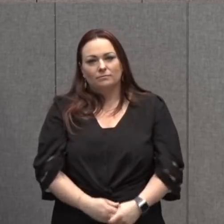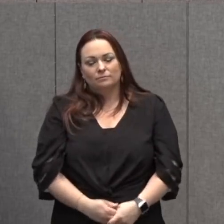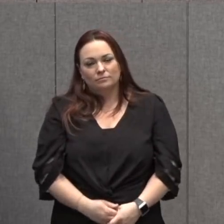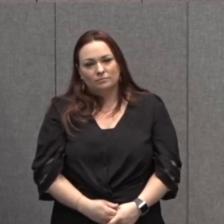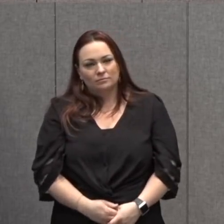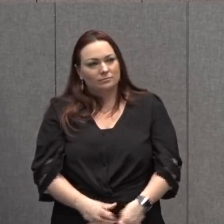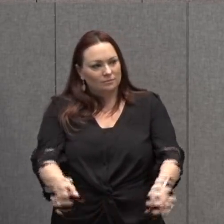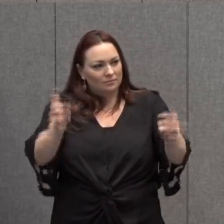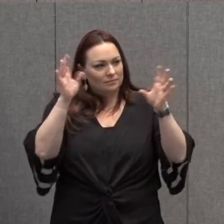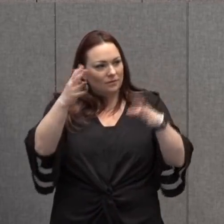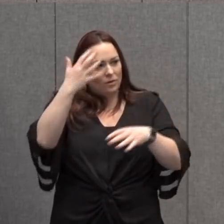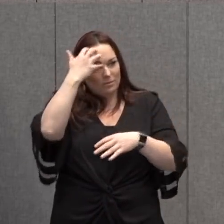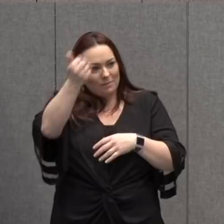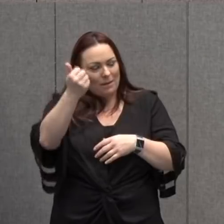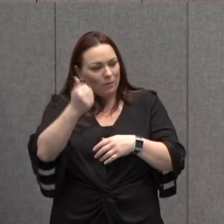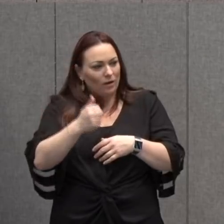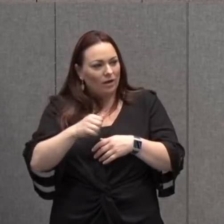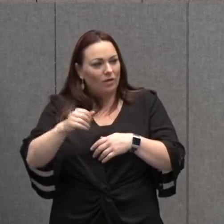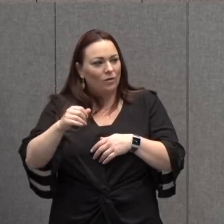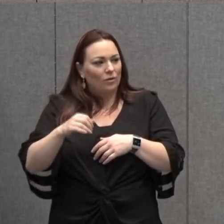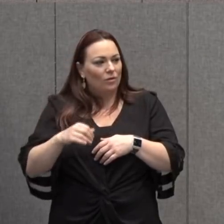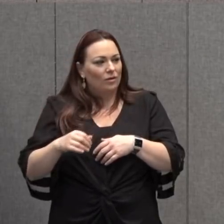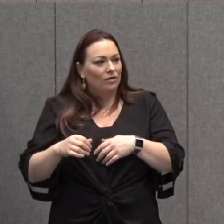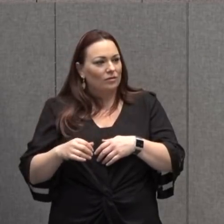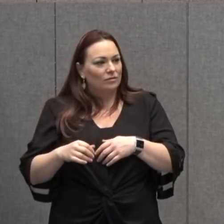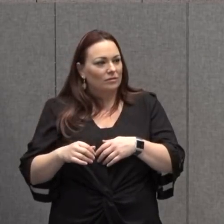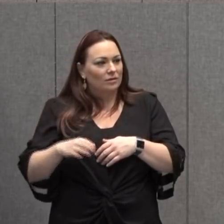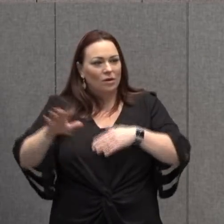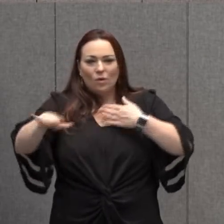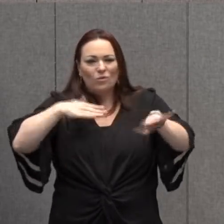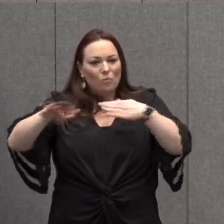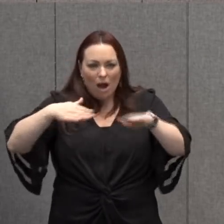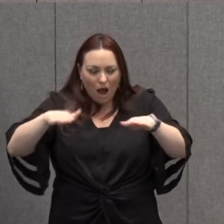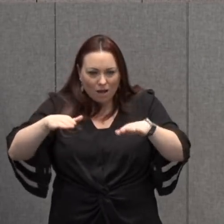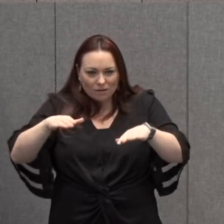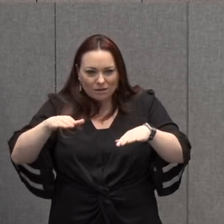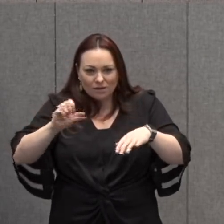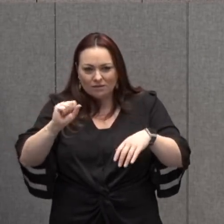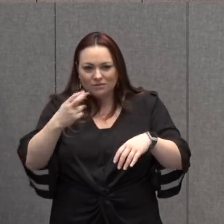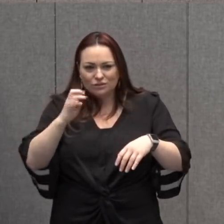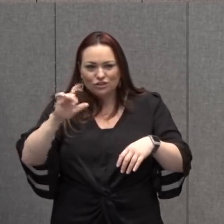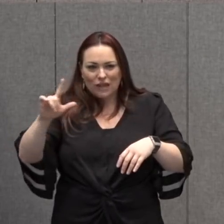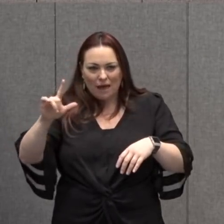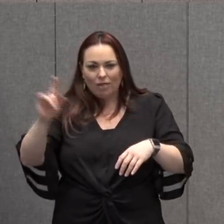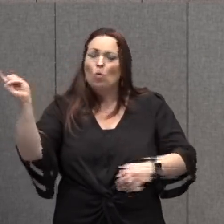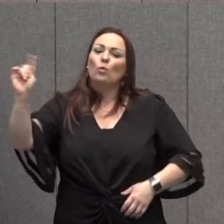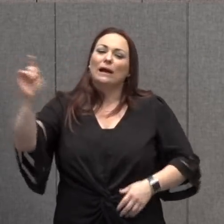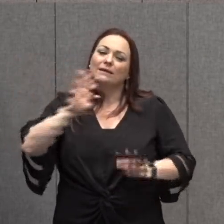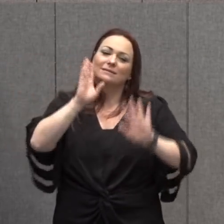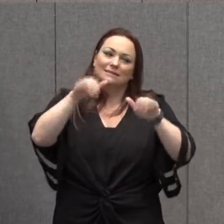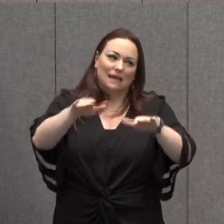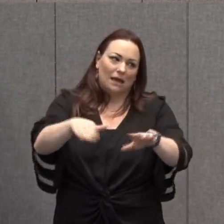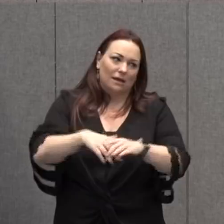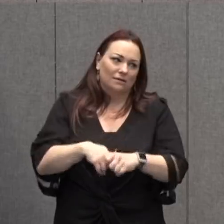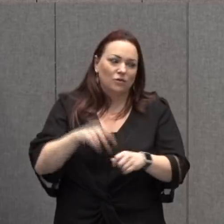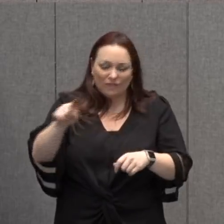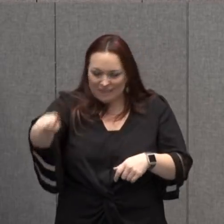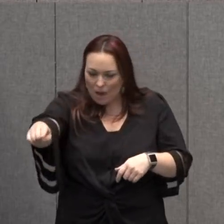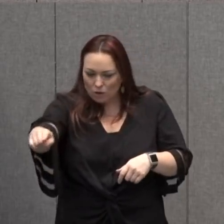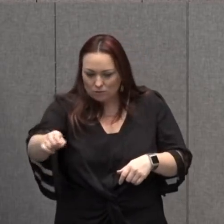I have a horrible memory. Walk, and shell, that does not go together. Where is sea? It's over there, I know it is. Okay.